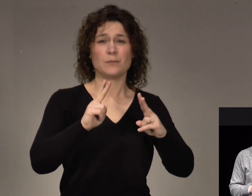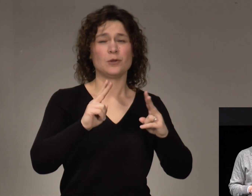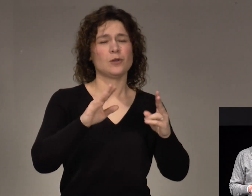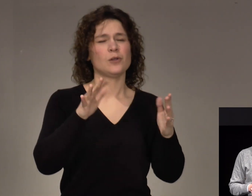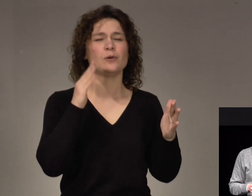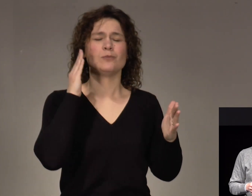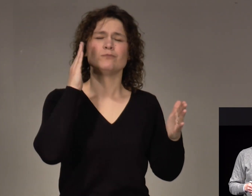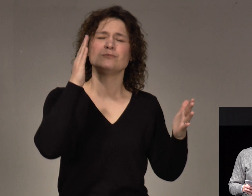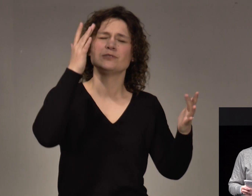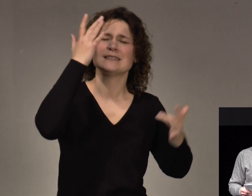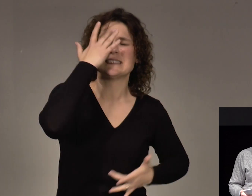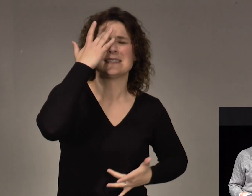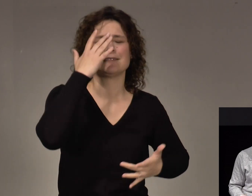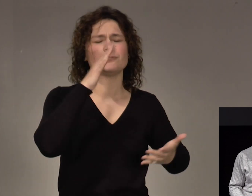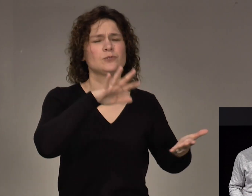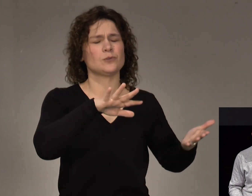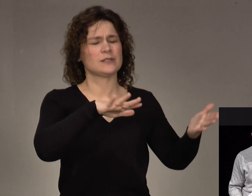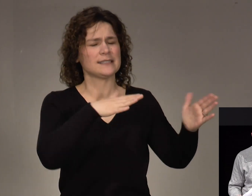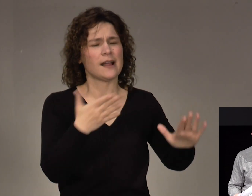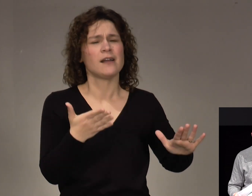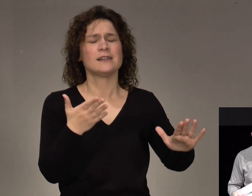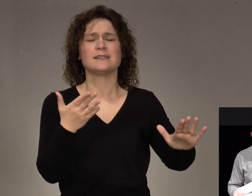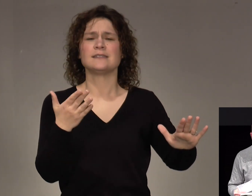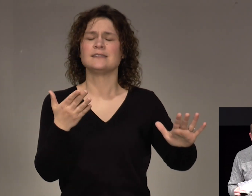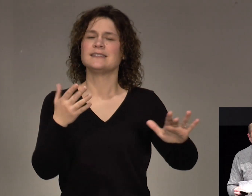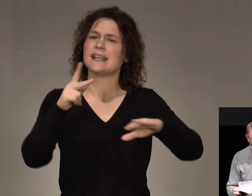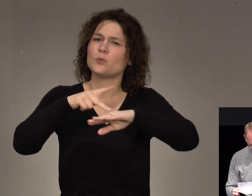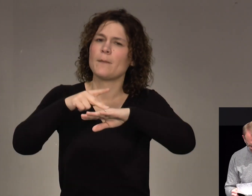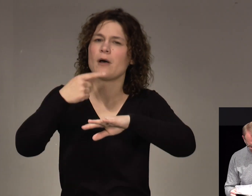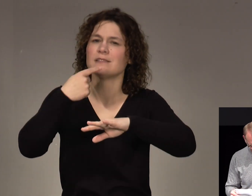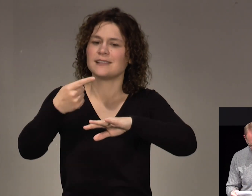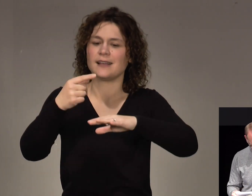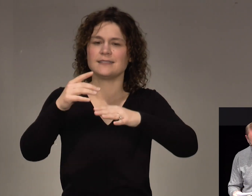And that's why the Apostle Paul says in verse 57: